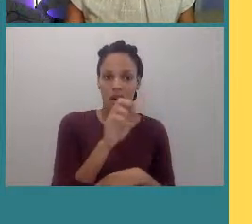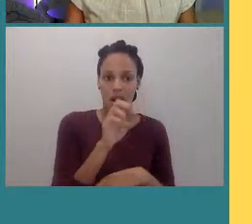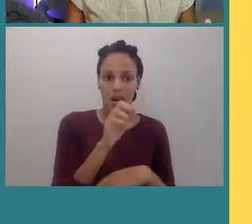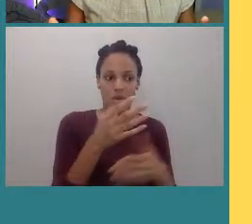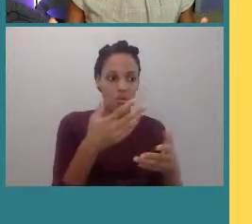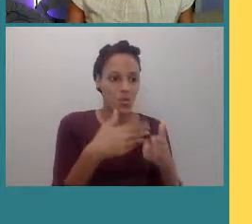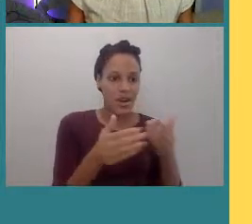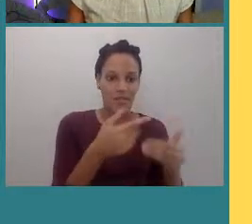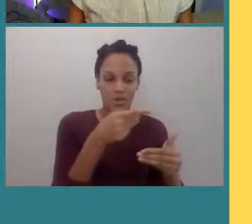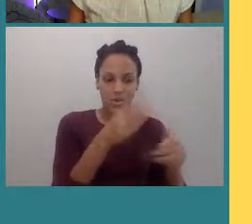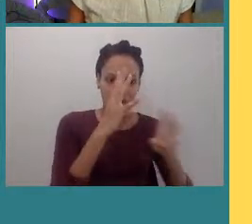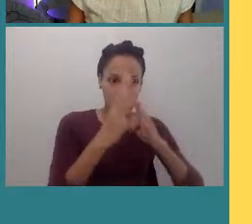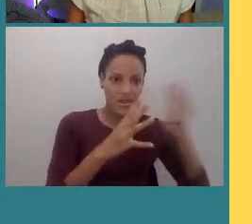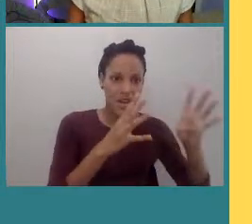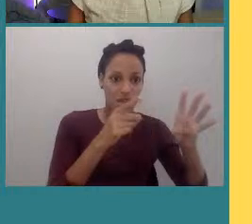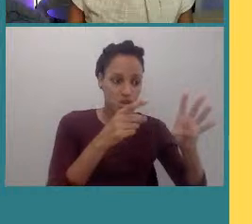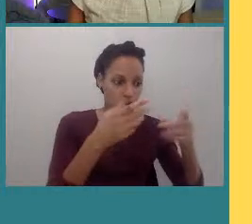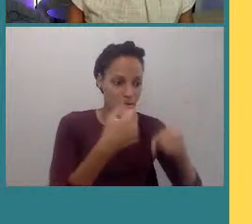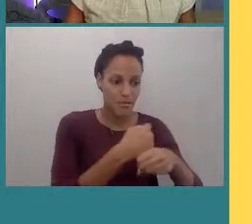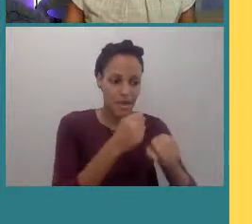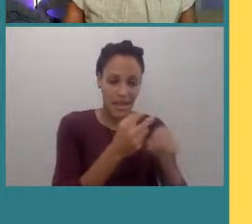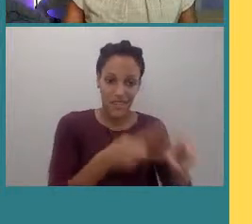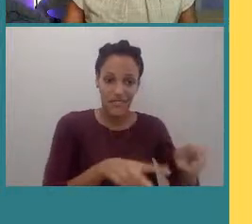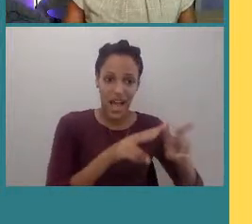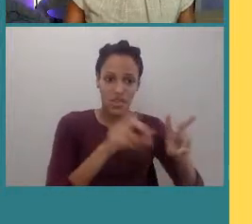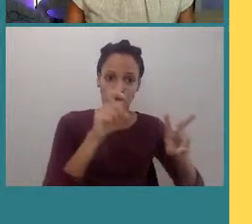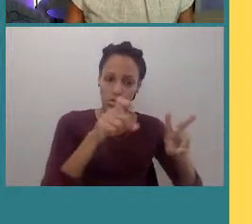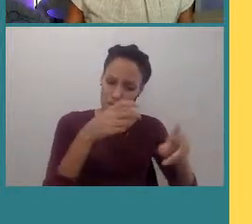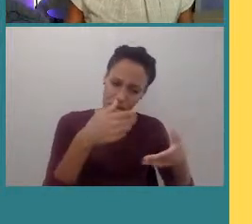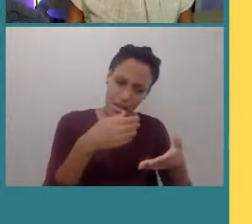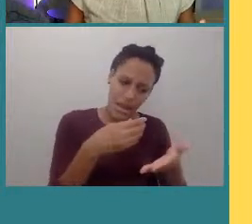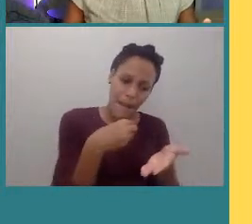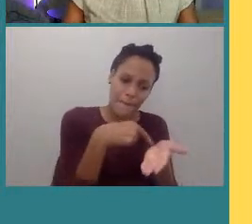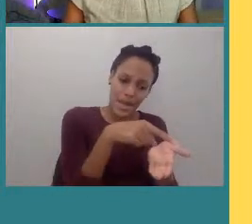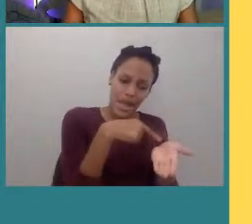and you should be paid for that value and you should be reinvesting that money into